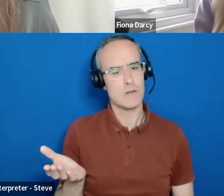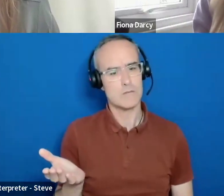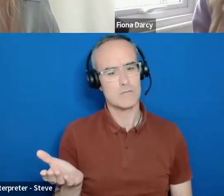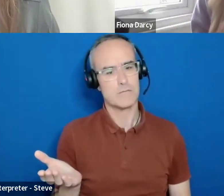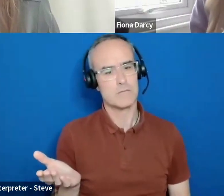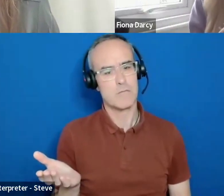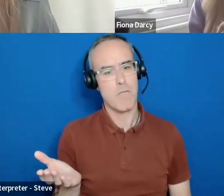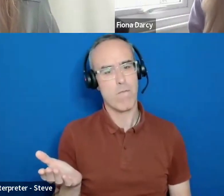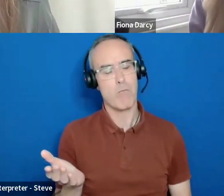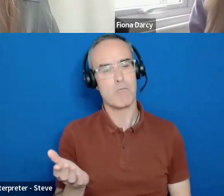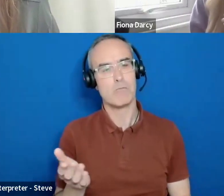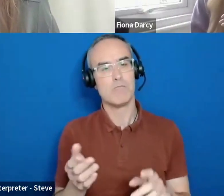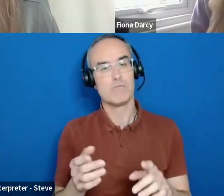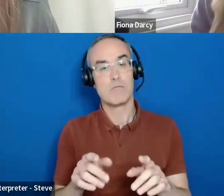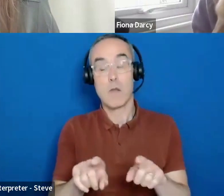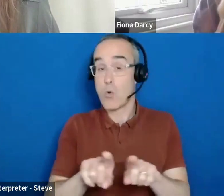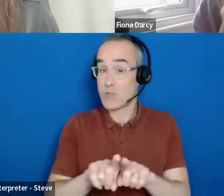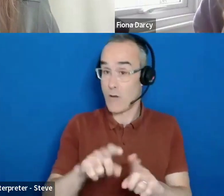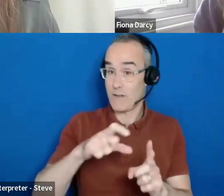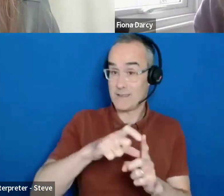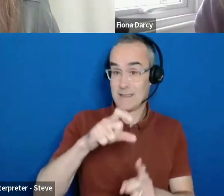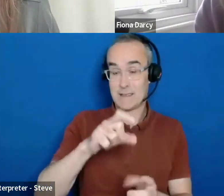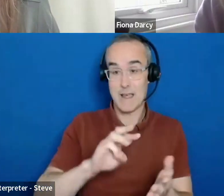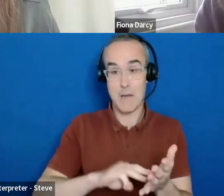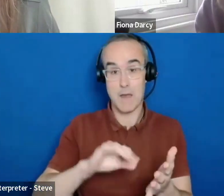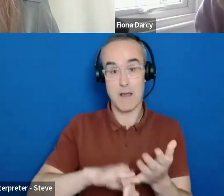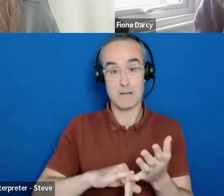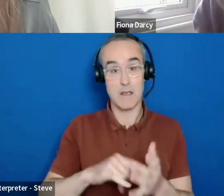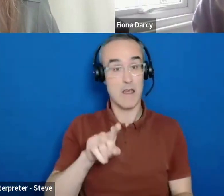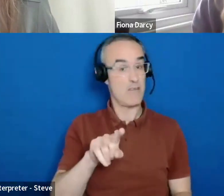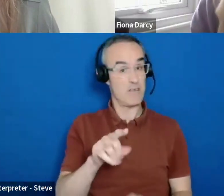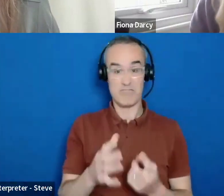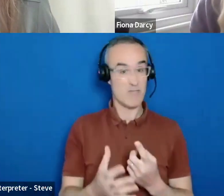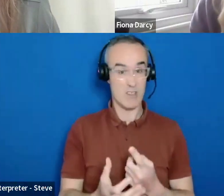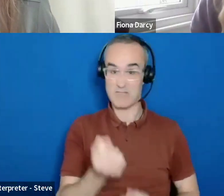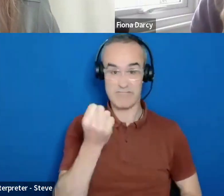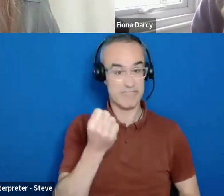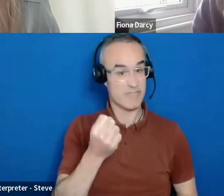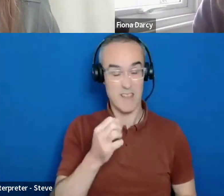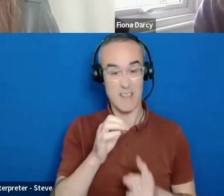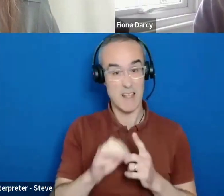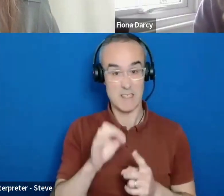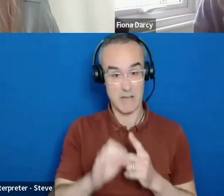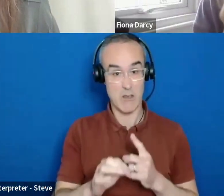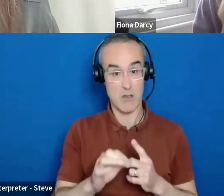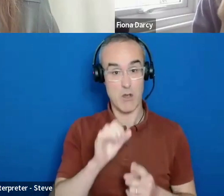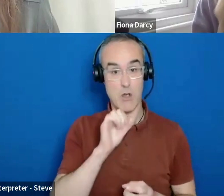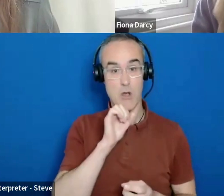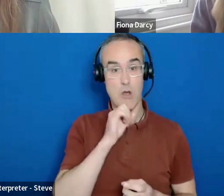And then for at least DCMS it means if you do not get an interview, we will provide a few sentences